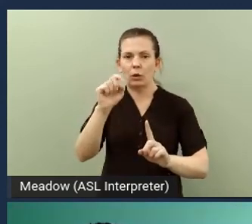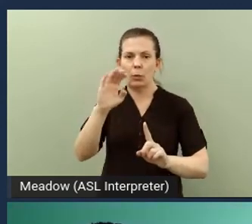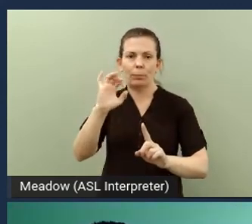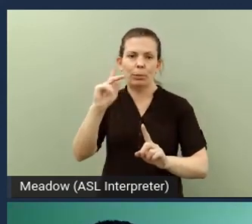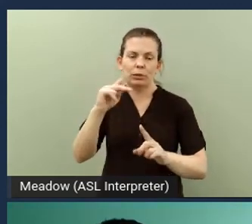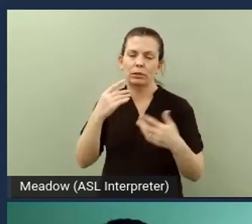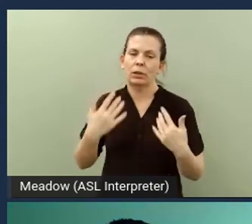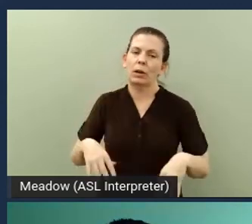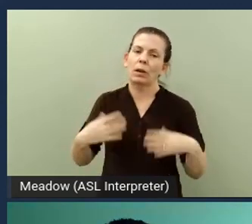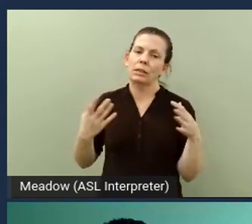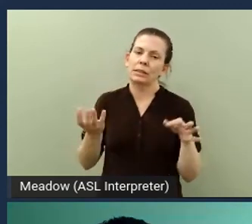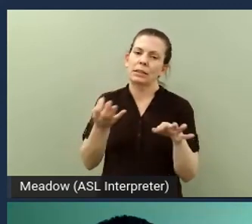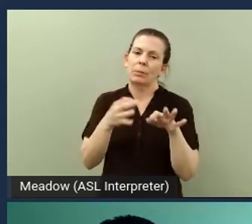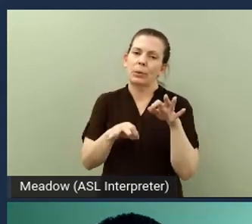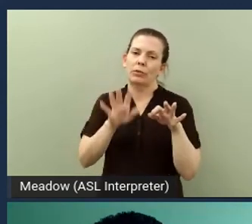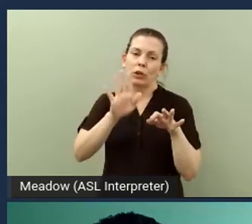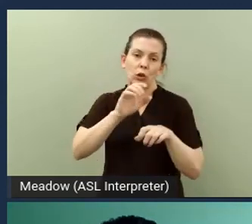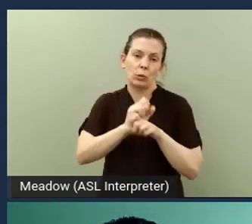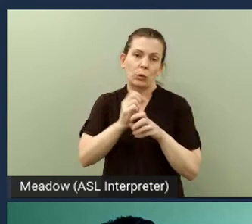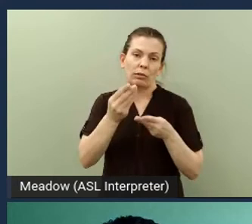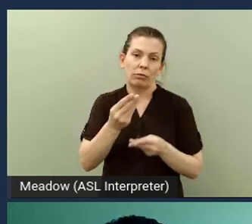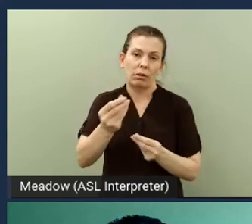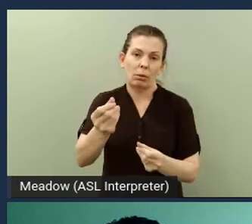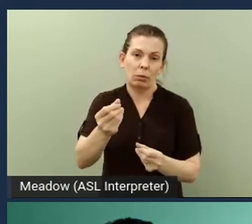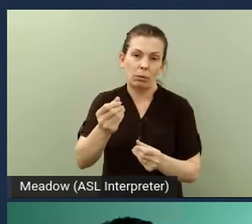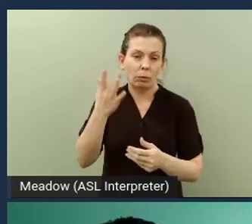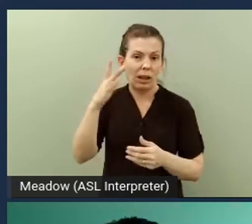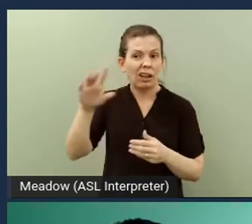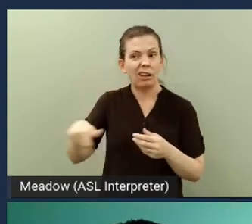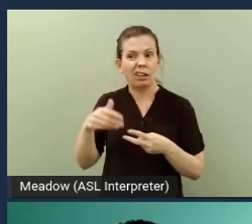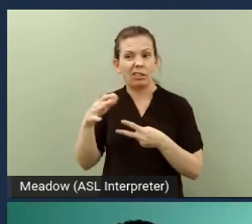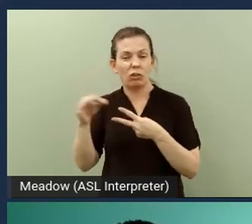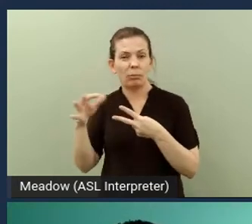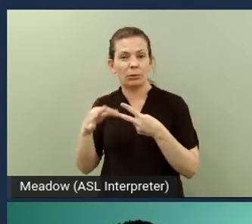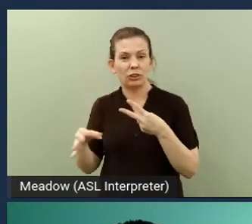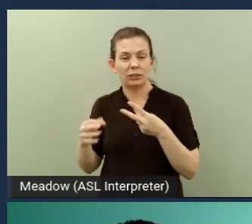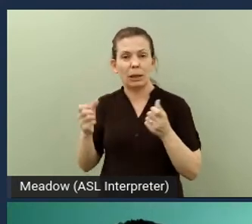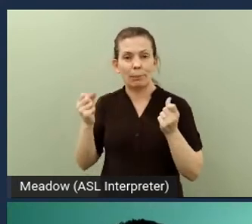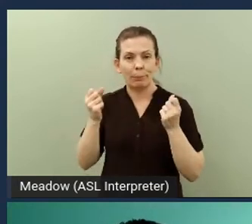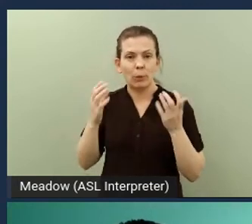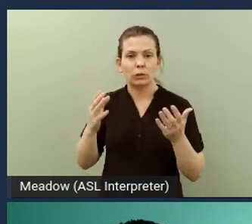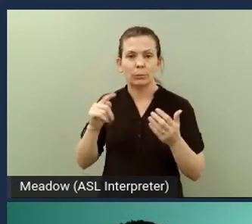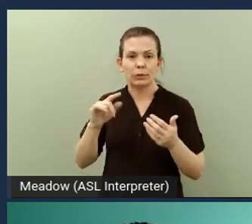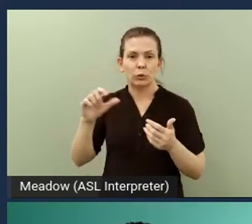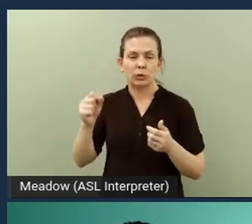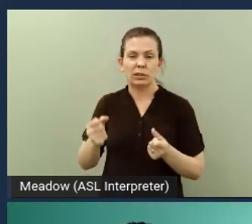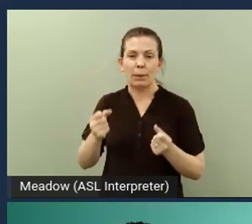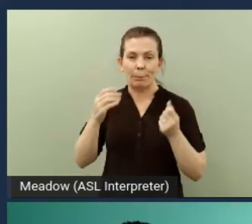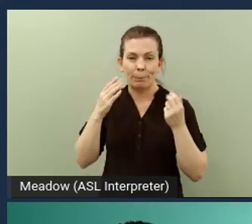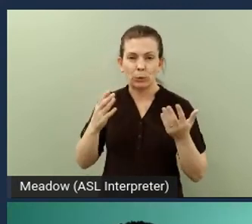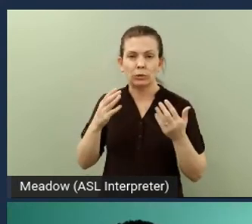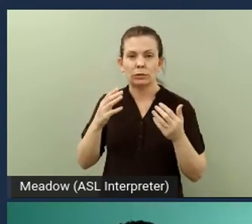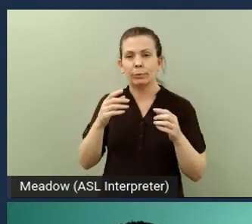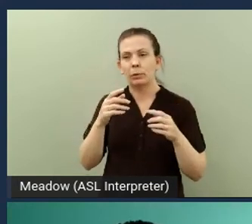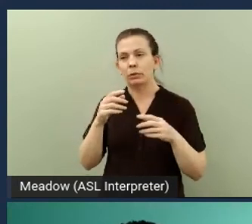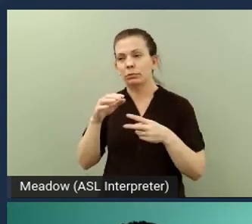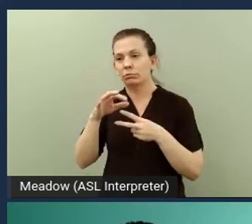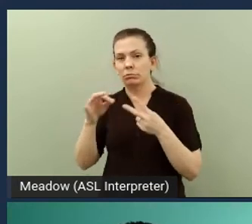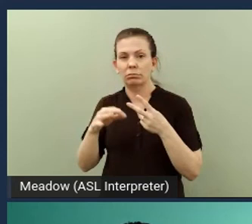in your workflow because the alternative is to use multiple tools, multiple interfaces, switch between them, and you need